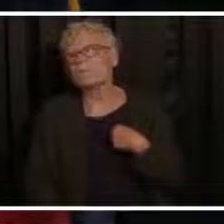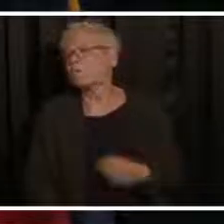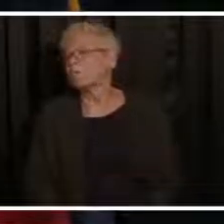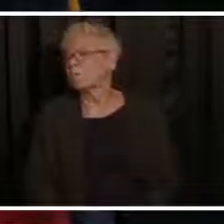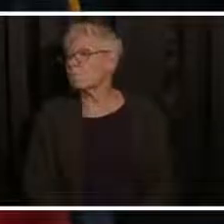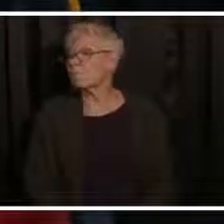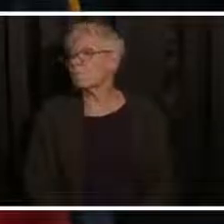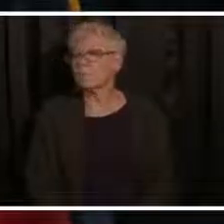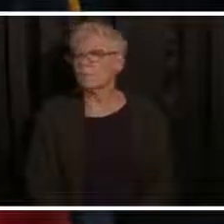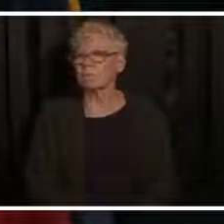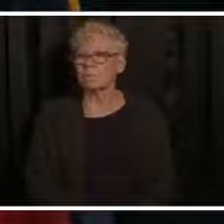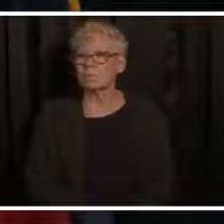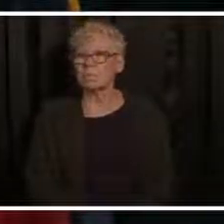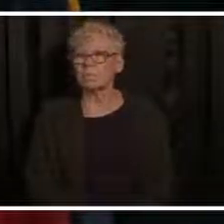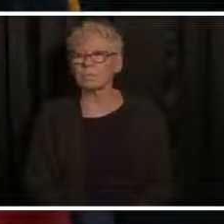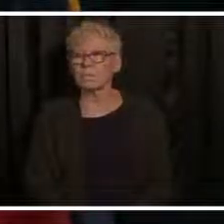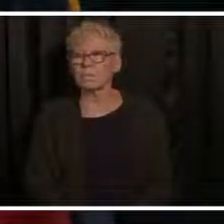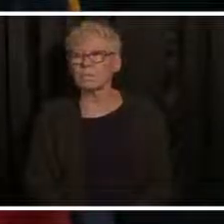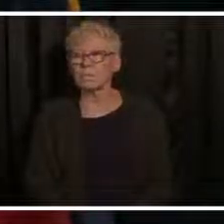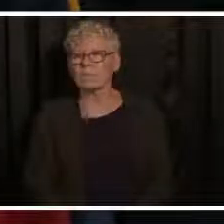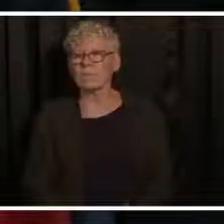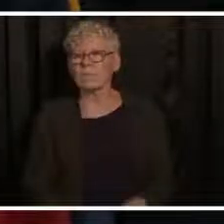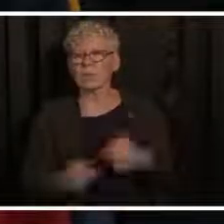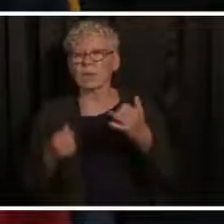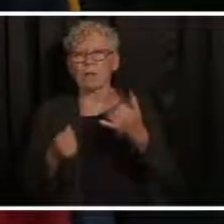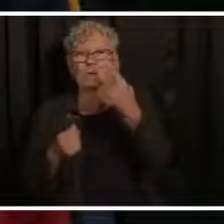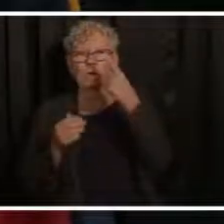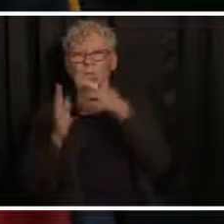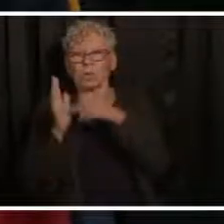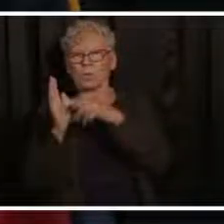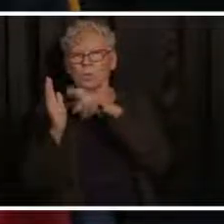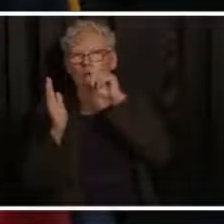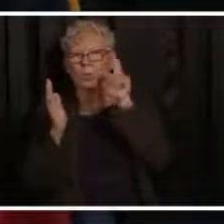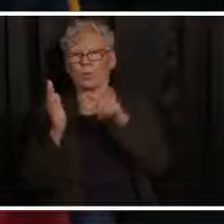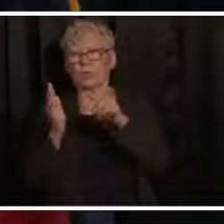is the phone not working. okay can you see you if there's a